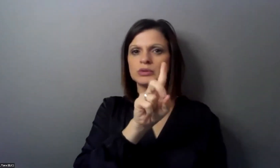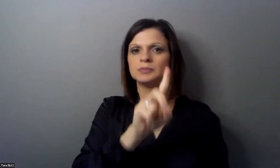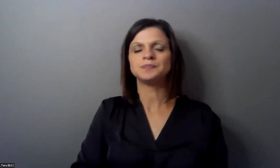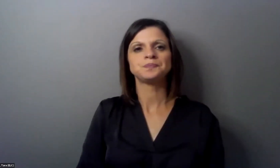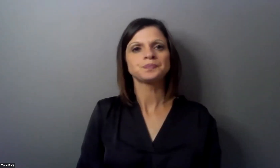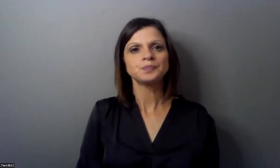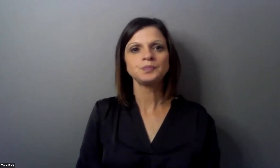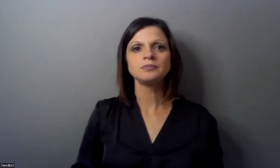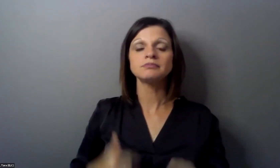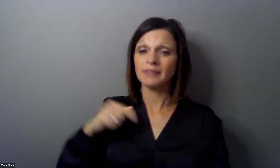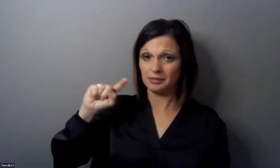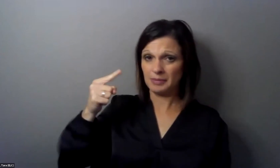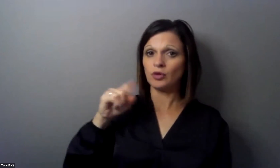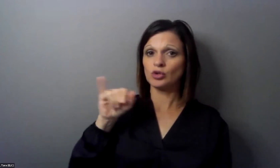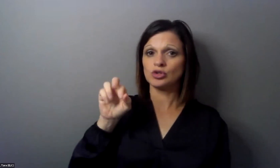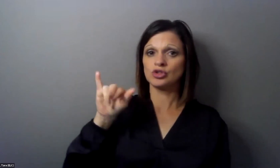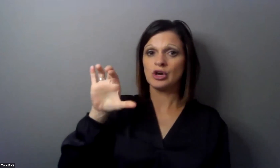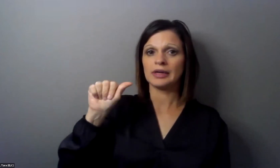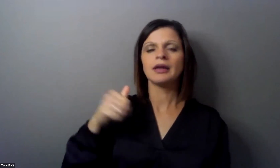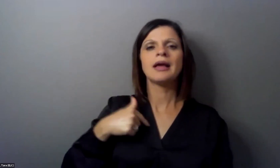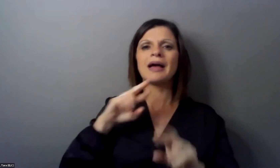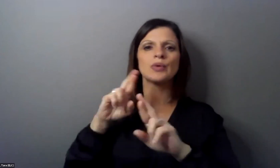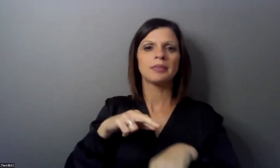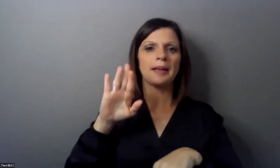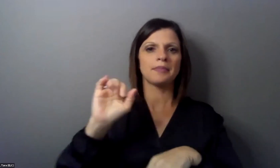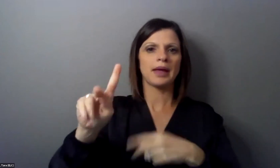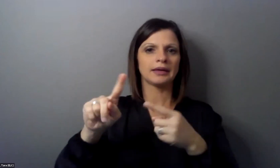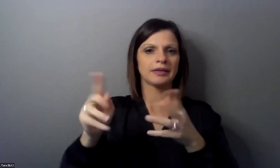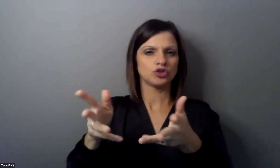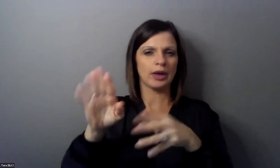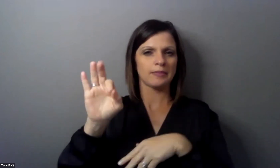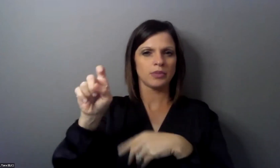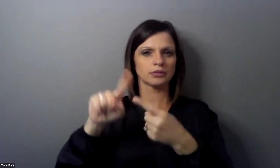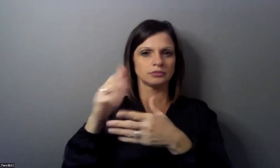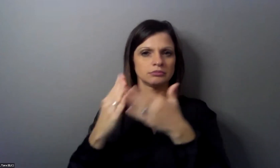I can go first. I replied in the chat to someone when I saw them.